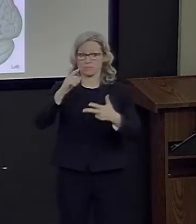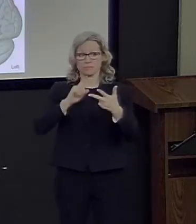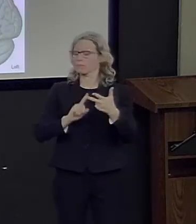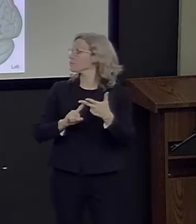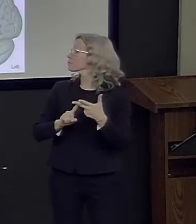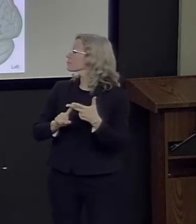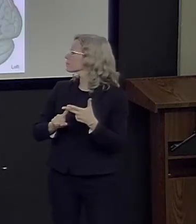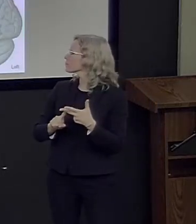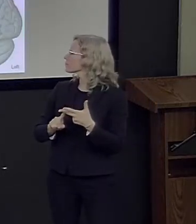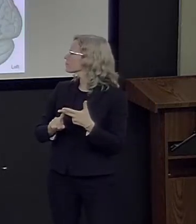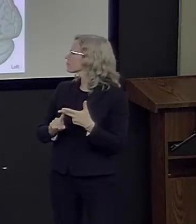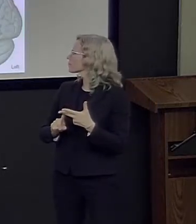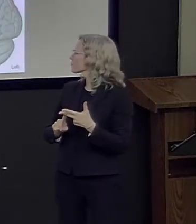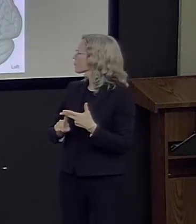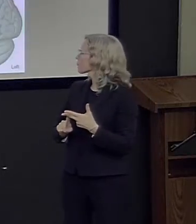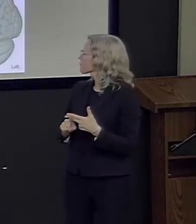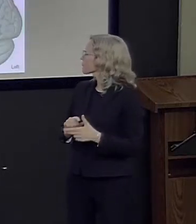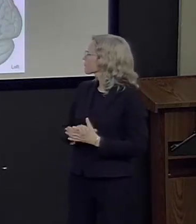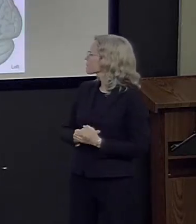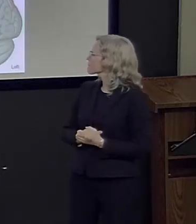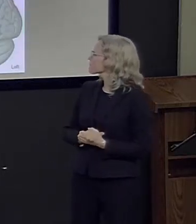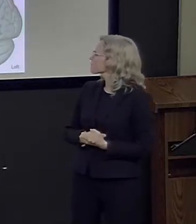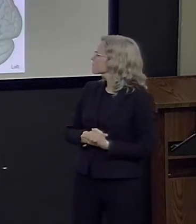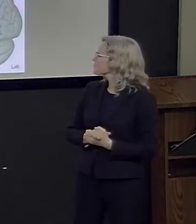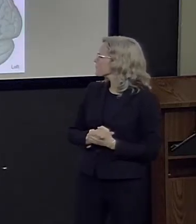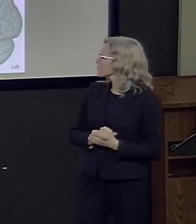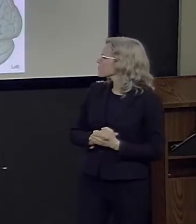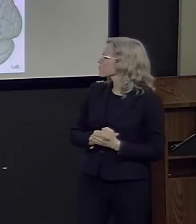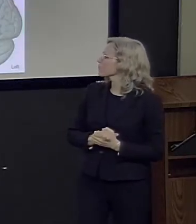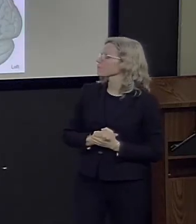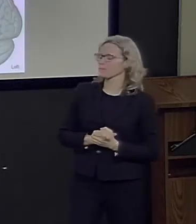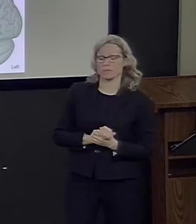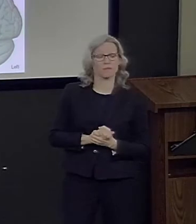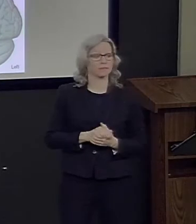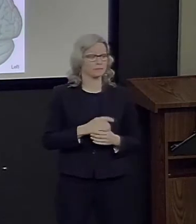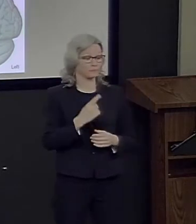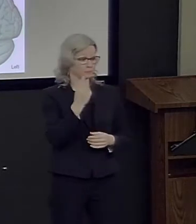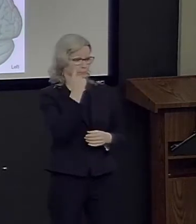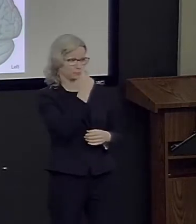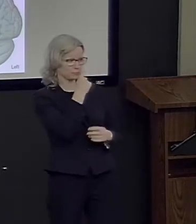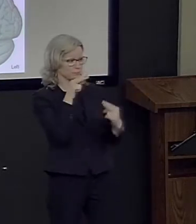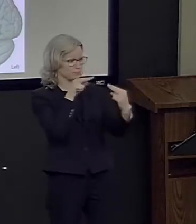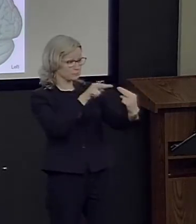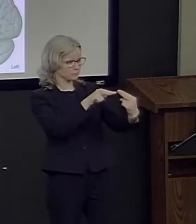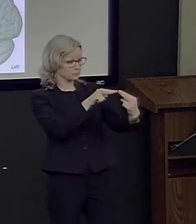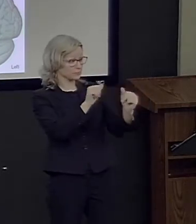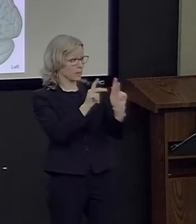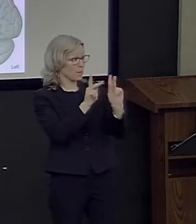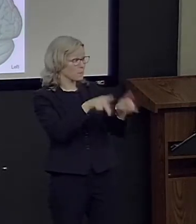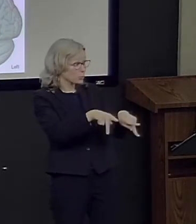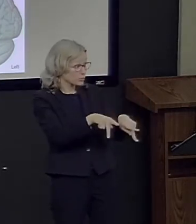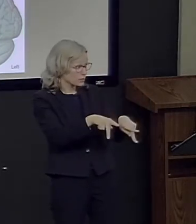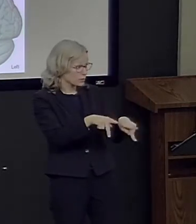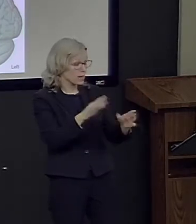the eye-to-eye greater than eye-to-picture really revealed a language component